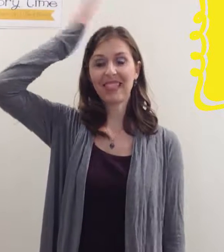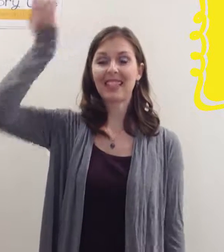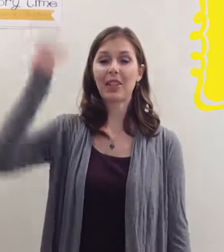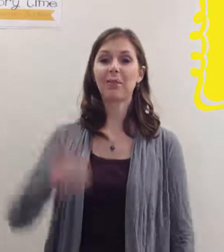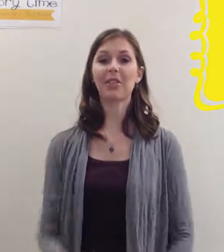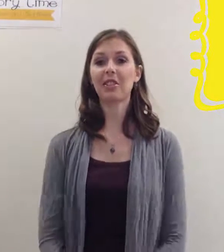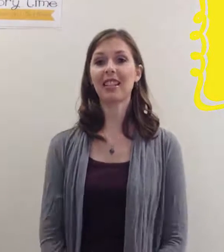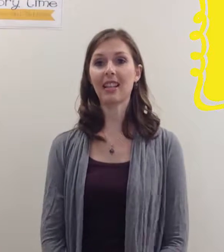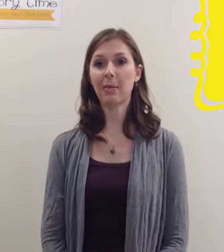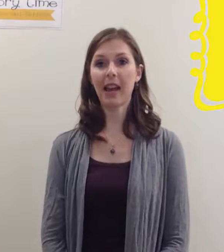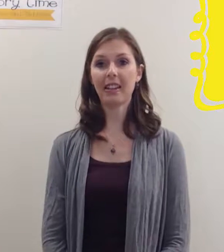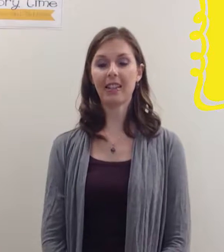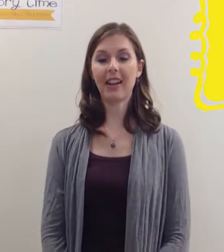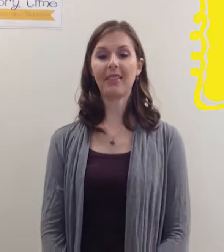It's almost just like you are patting your head.